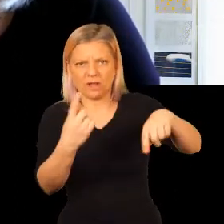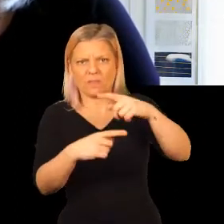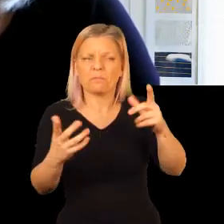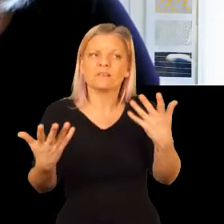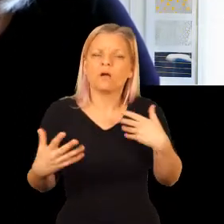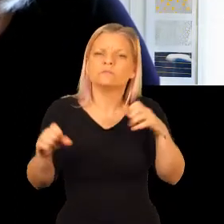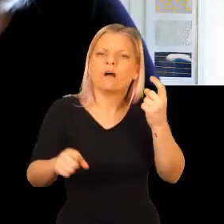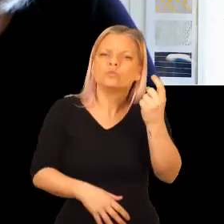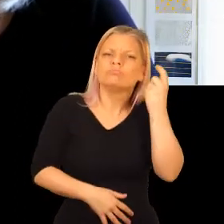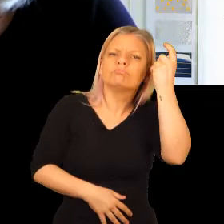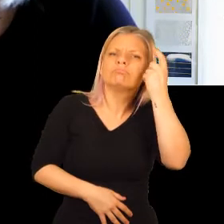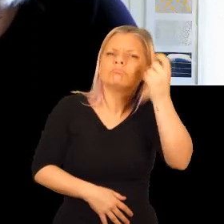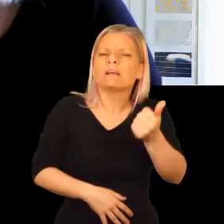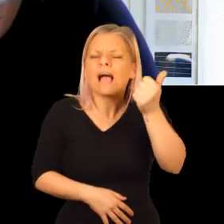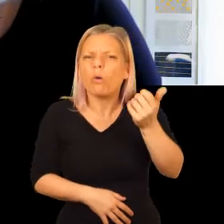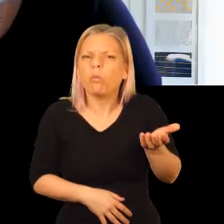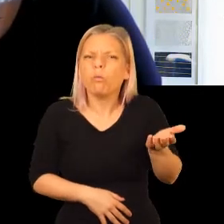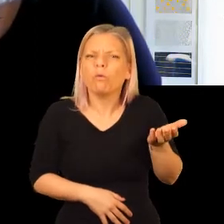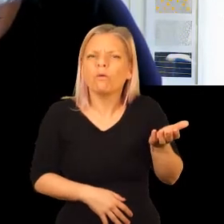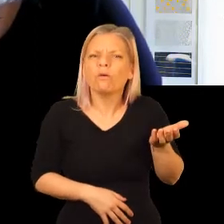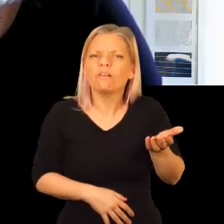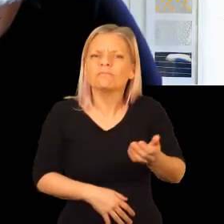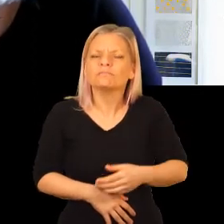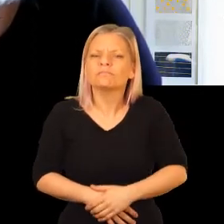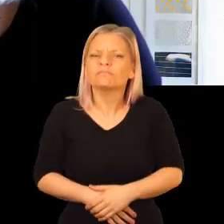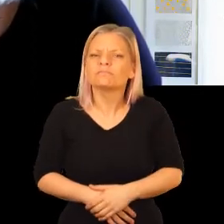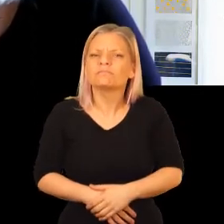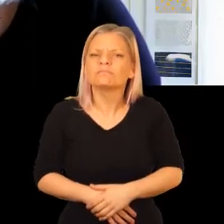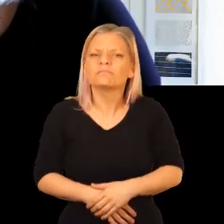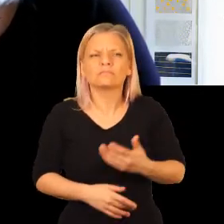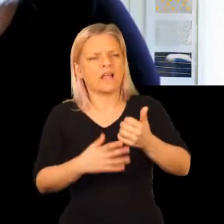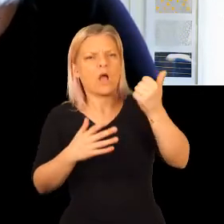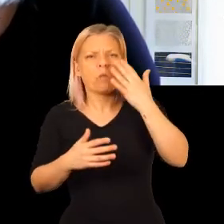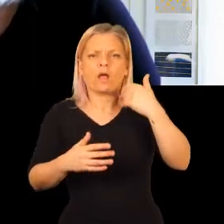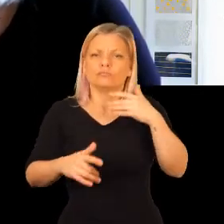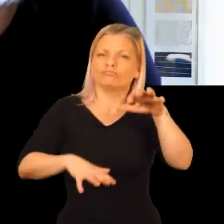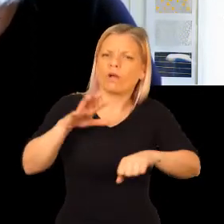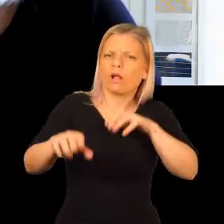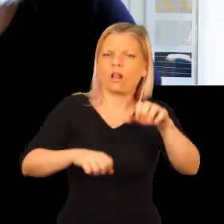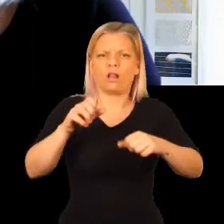and i hadn't talked about any of that stuff and it started to make me think about how when i was